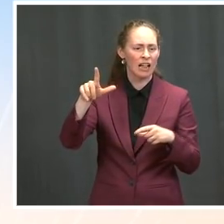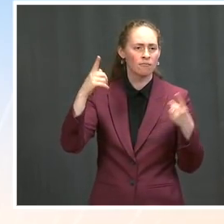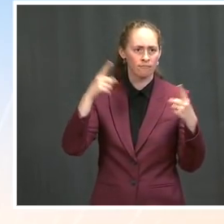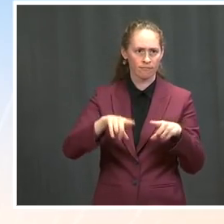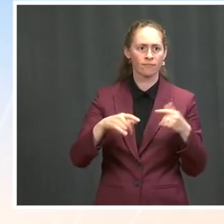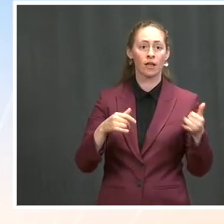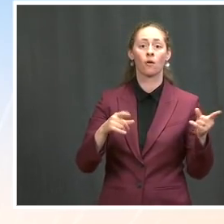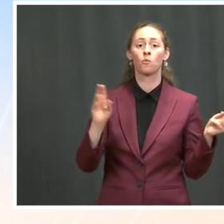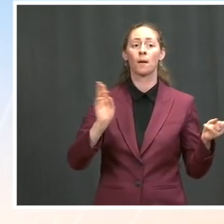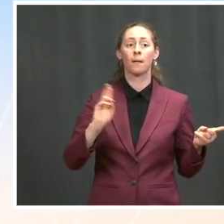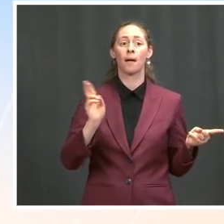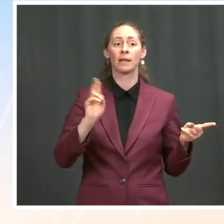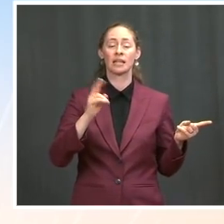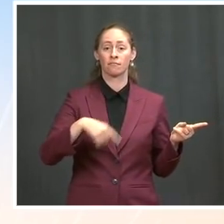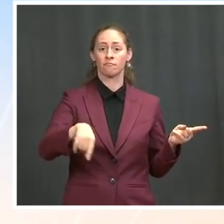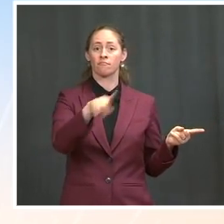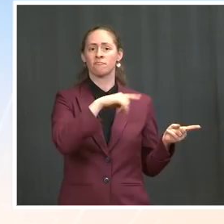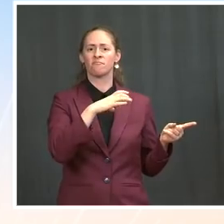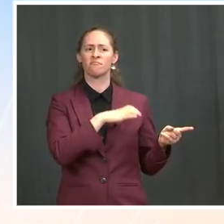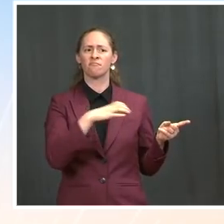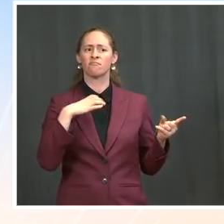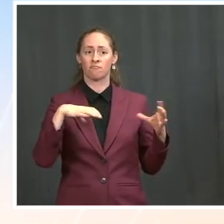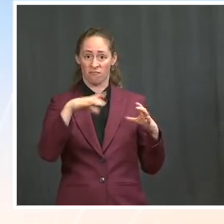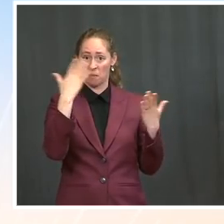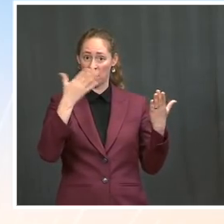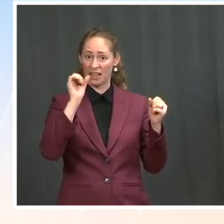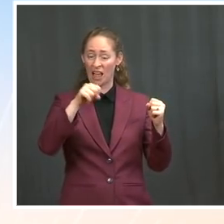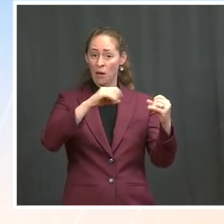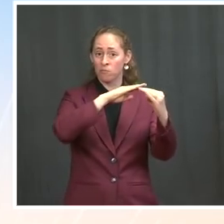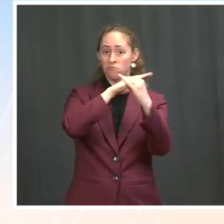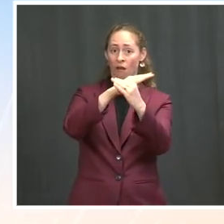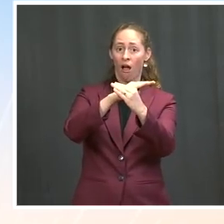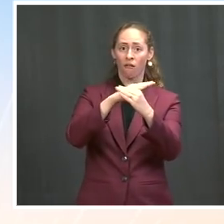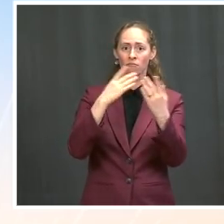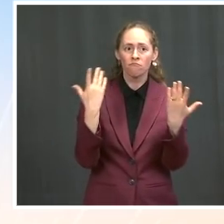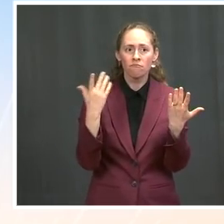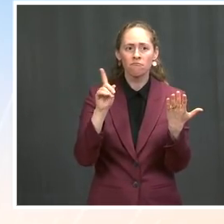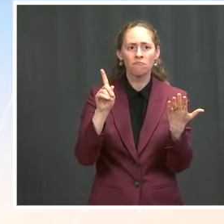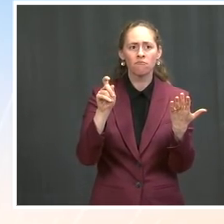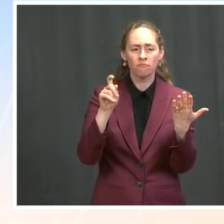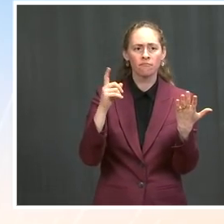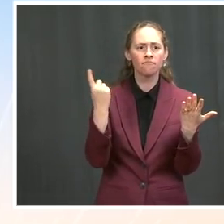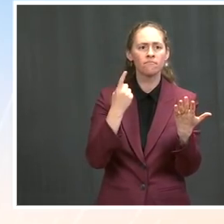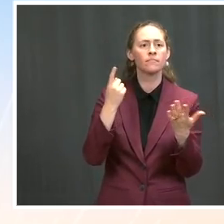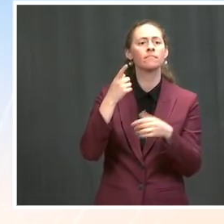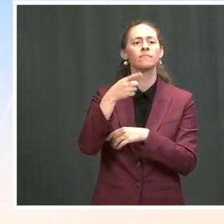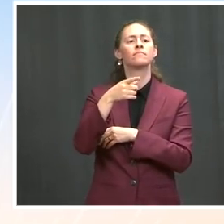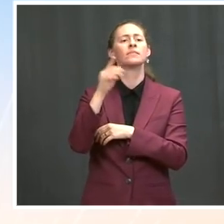forcing the Democrats who are still in office -- including Majority Leader Schumer, who voted against the original deal when it was negotiated.